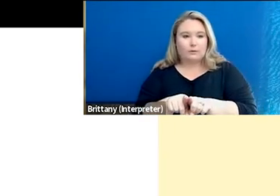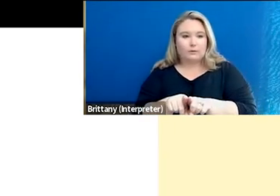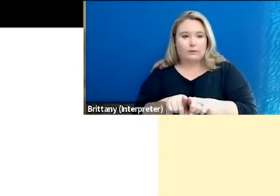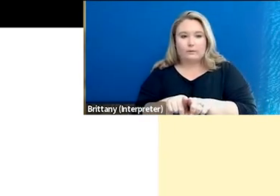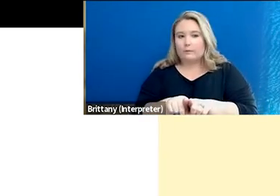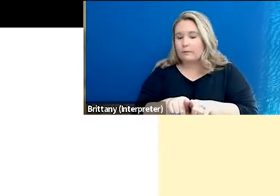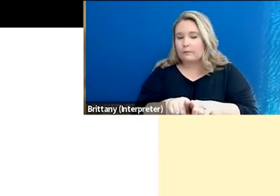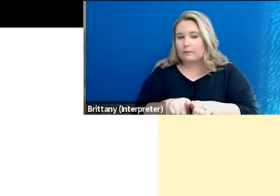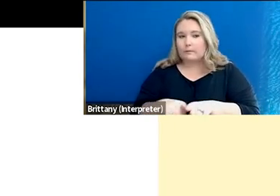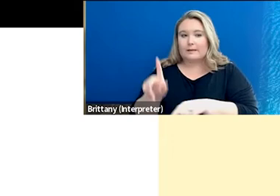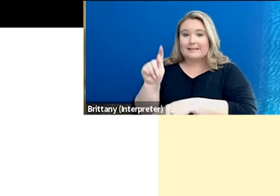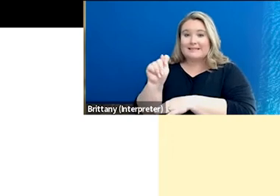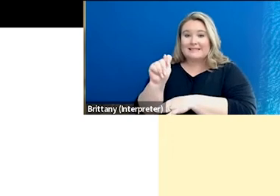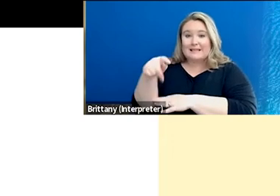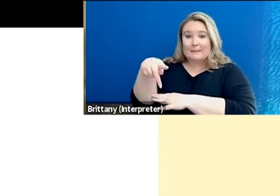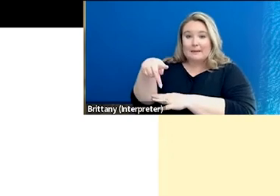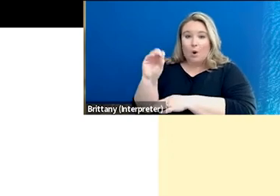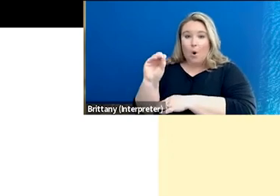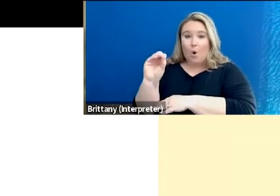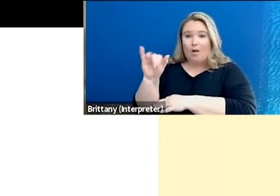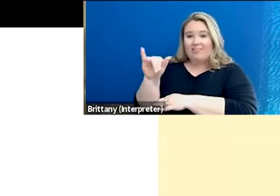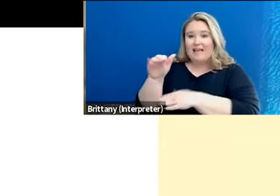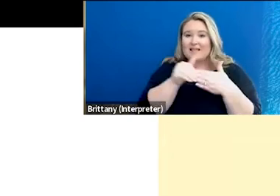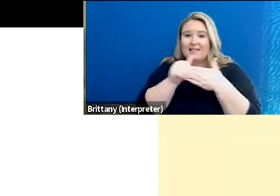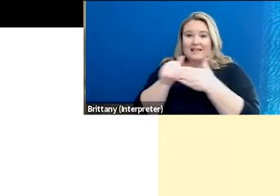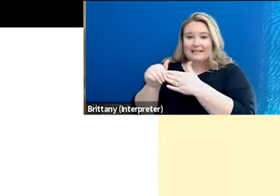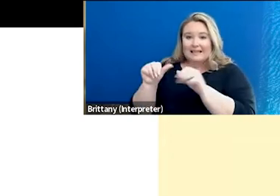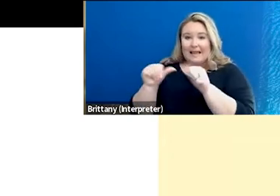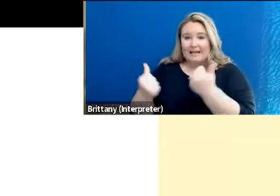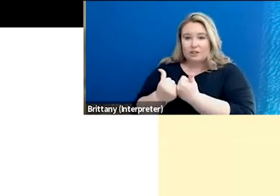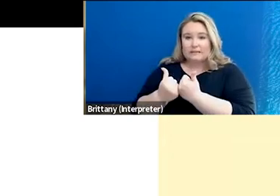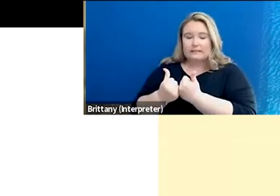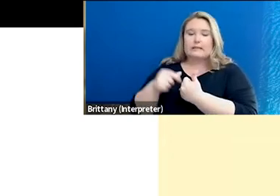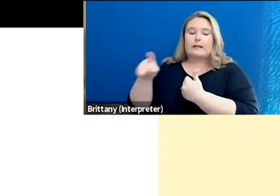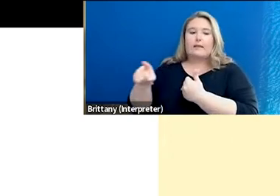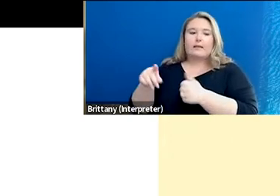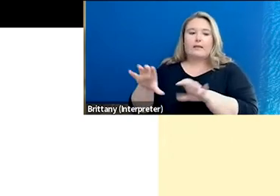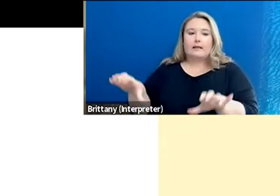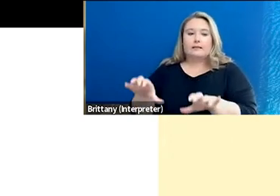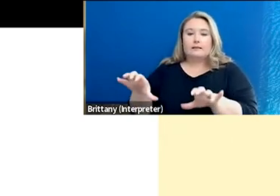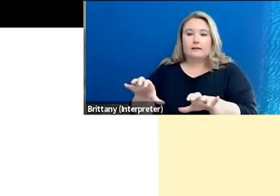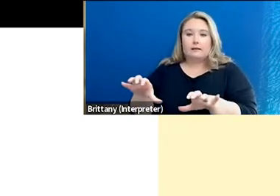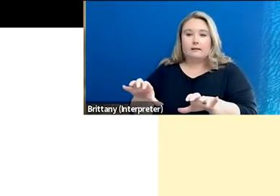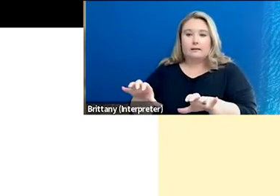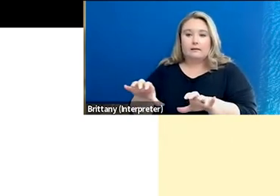The TPO, which is one of our lead agencies, did what's called an Aging Road User Safety Plan.